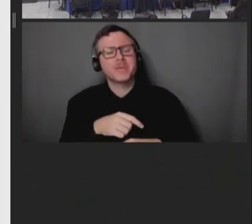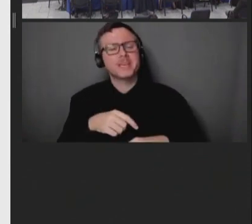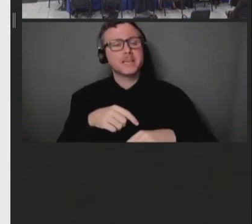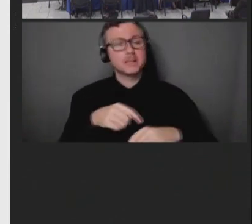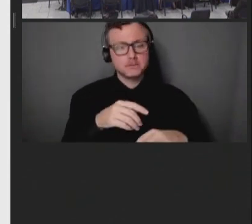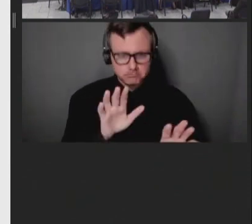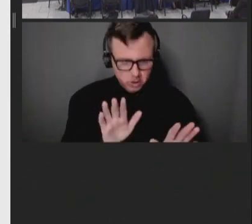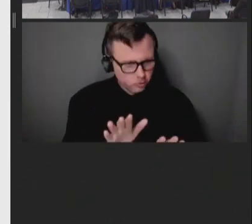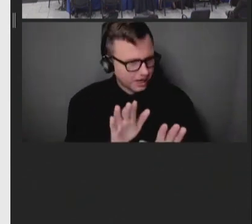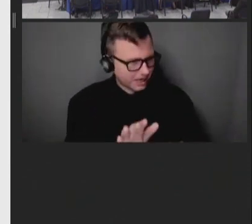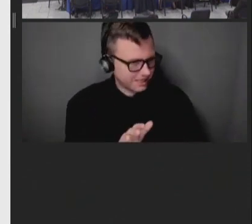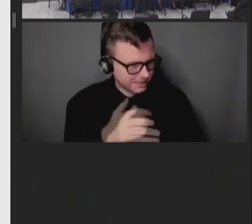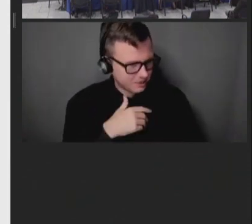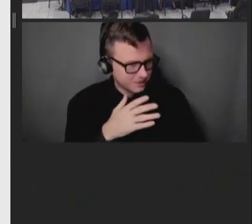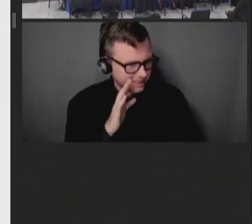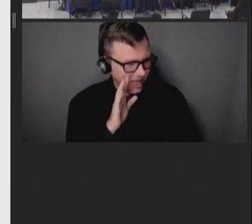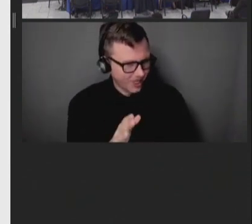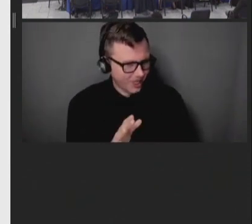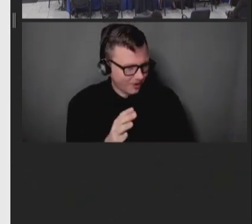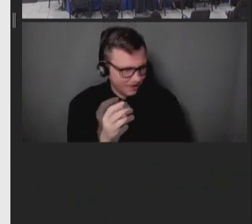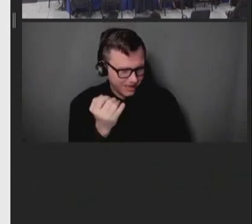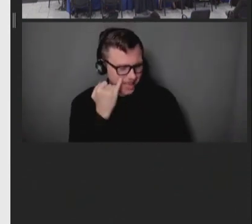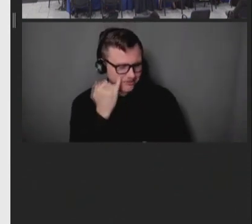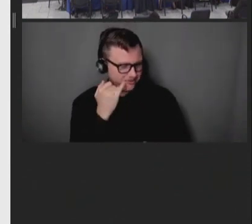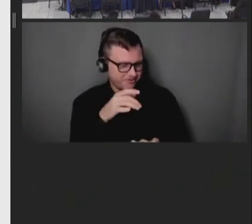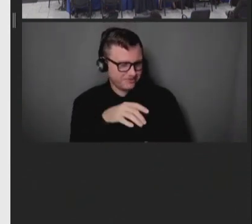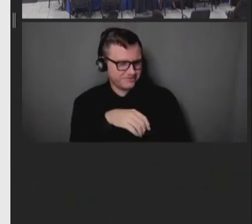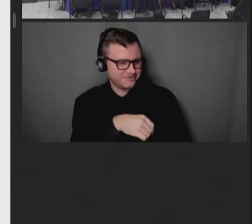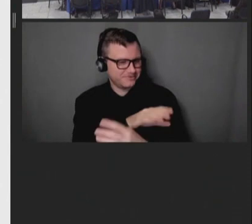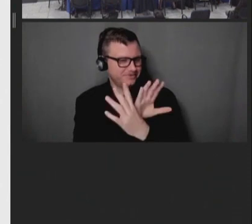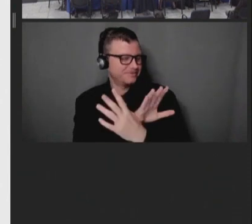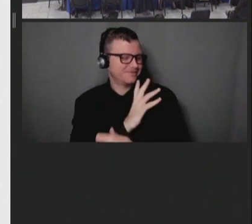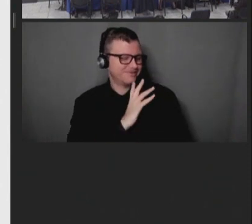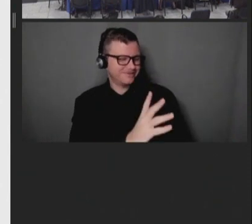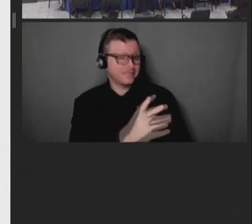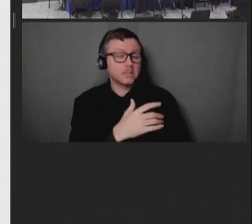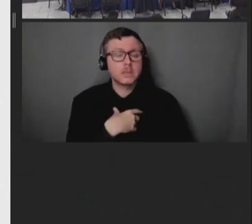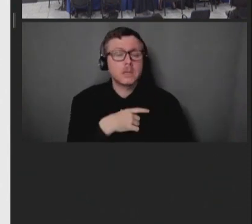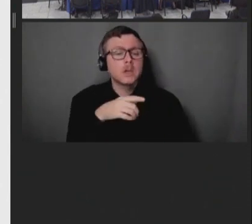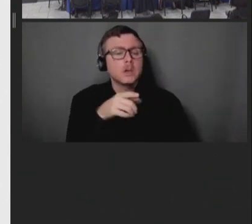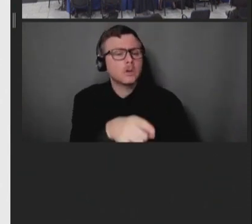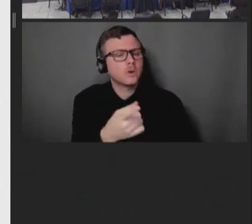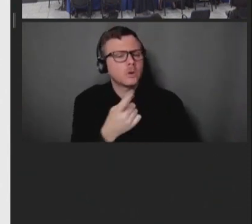and great to be able to say hello if even virtually. So, your question about political affiliation.